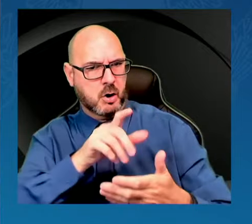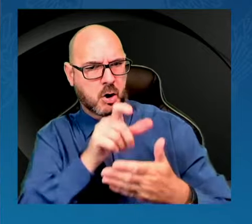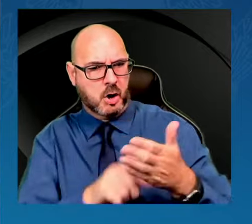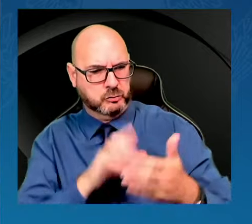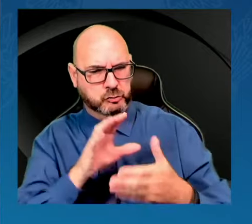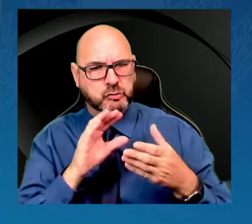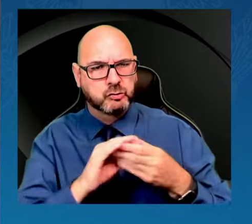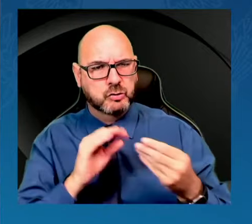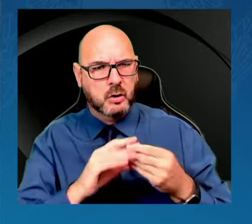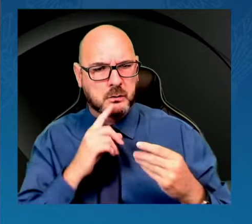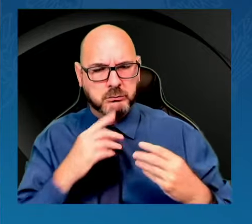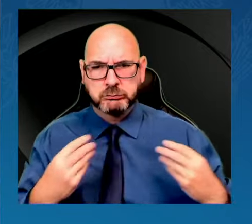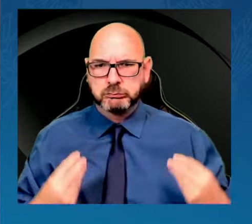than running for Congress.